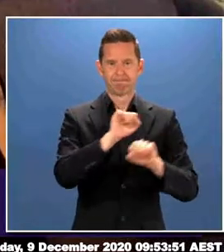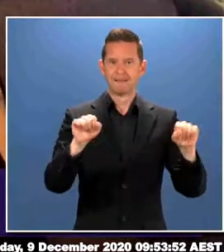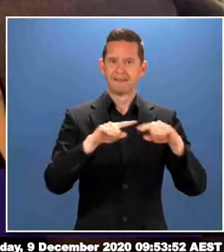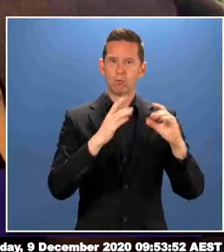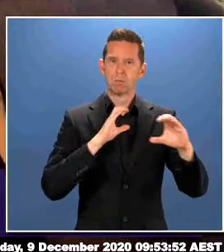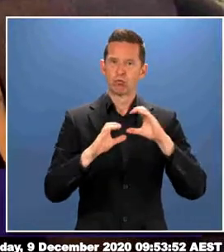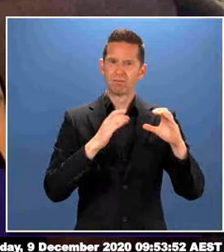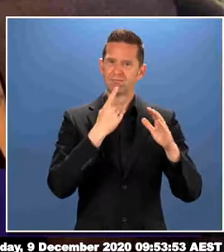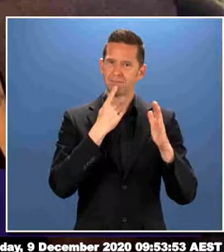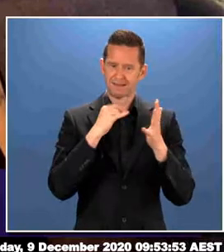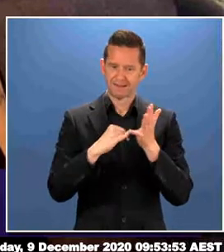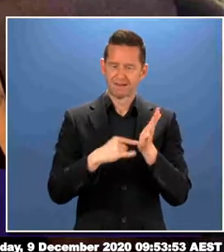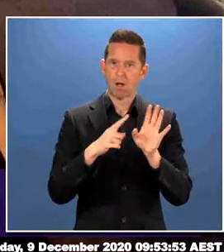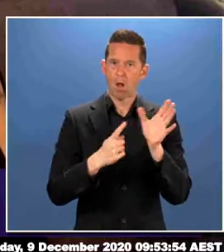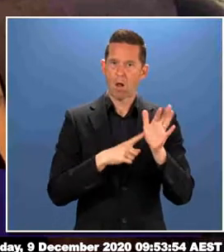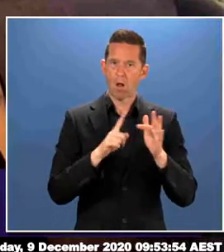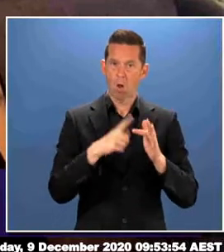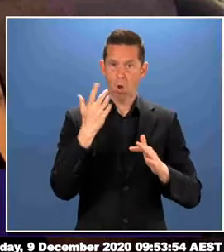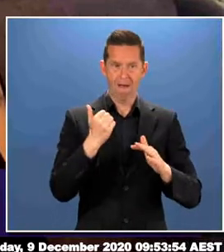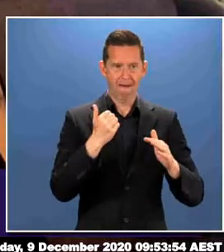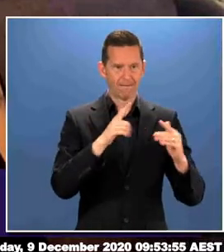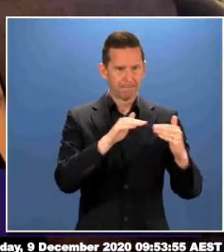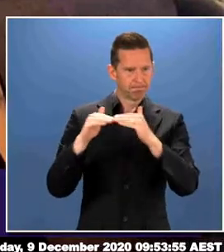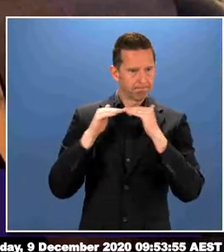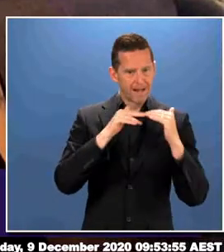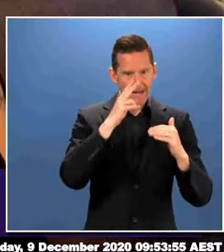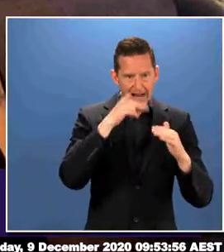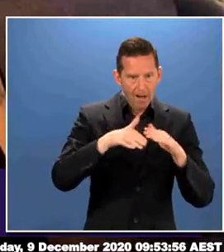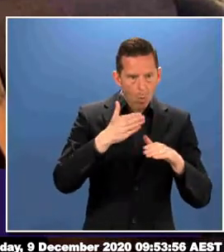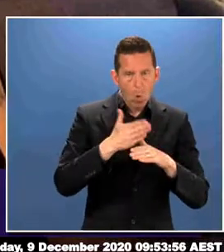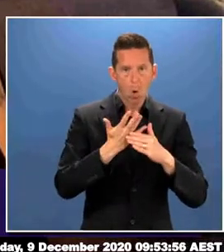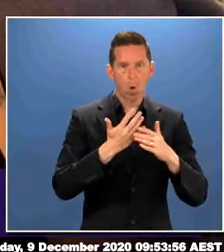in the workforce, or peer workers, because I know --- personally I've